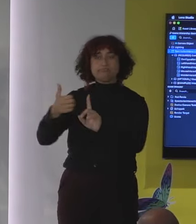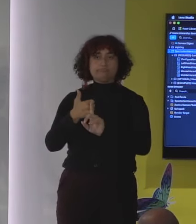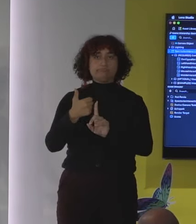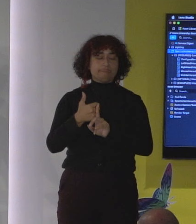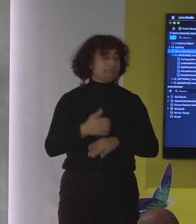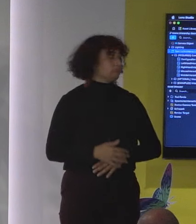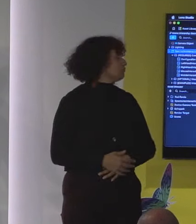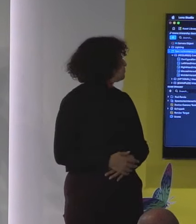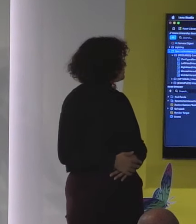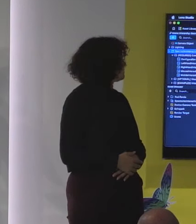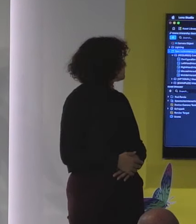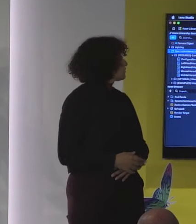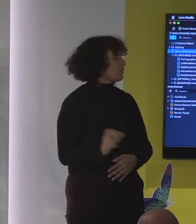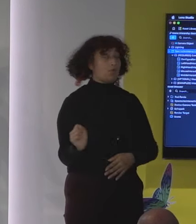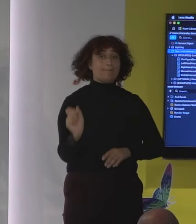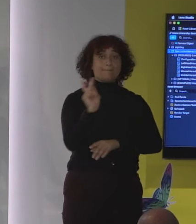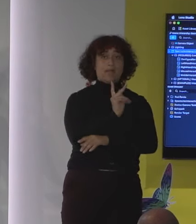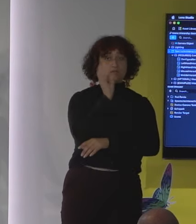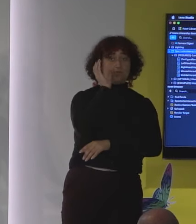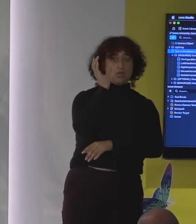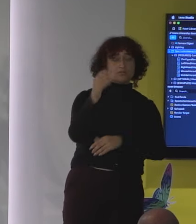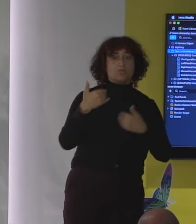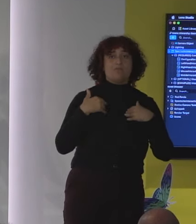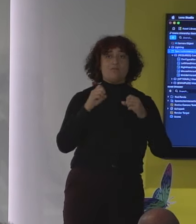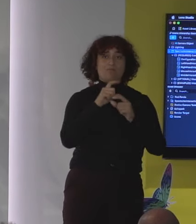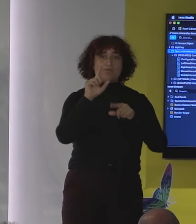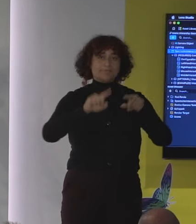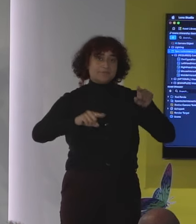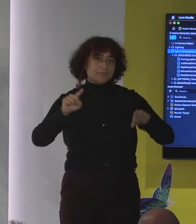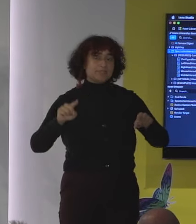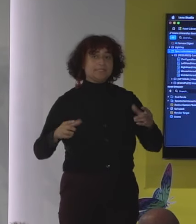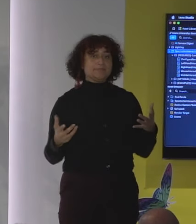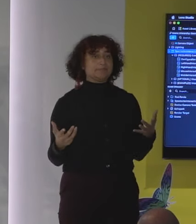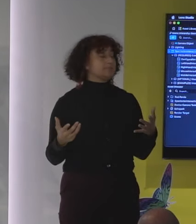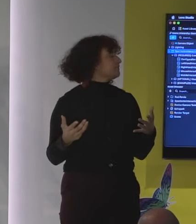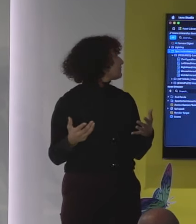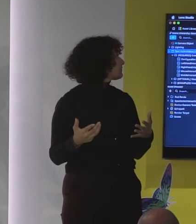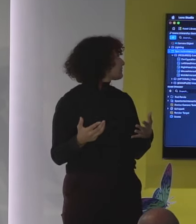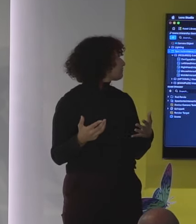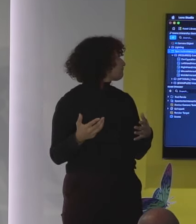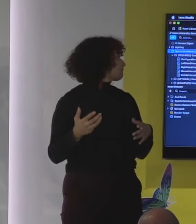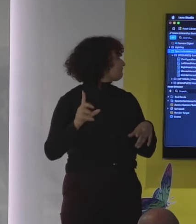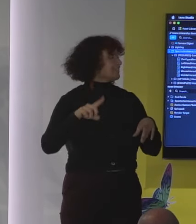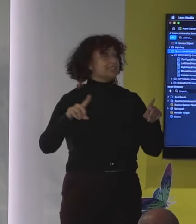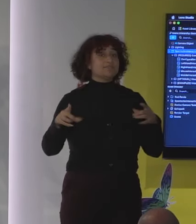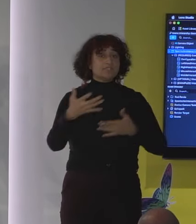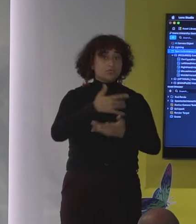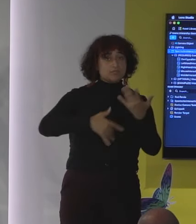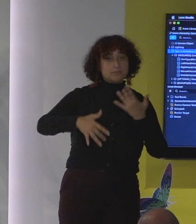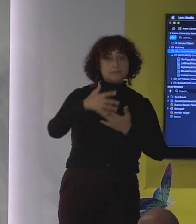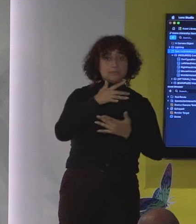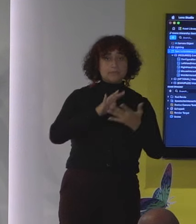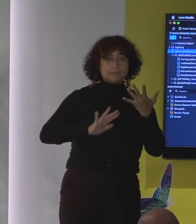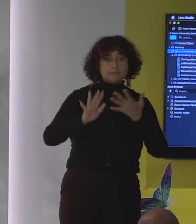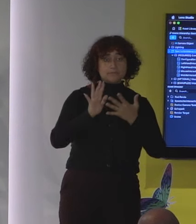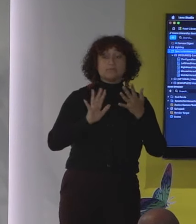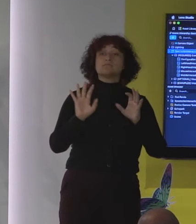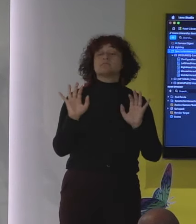So, going back to our concept, we have all these different interactables. Oh, it's a little quiet.